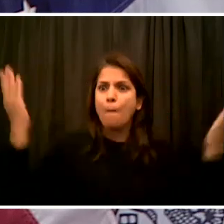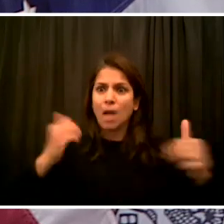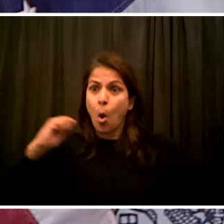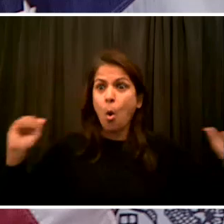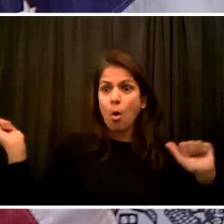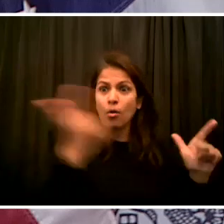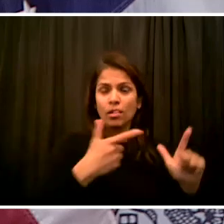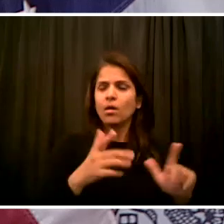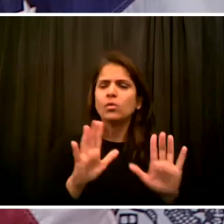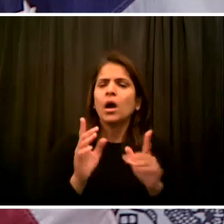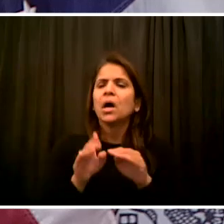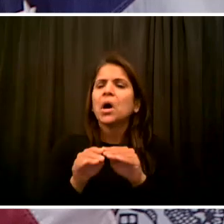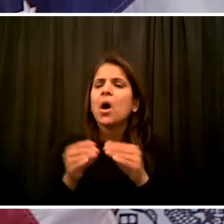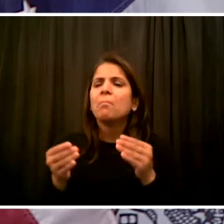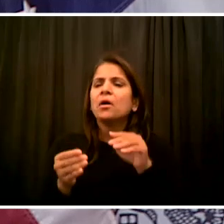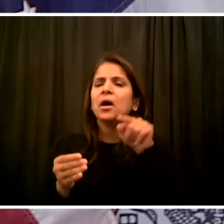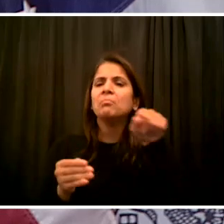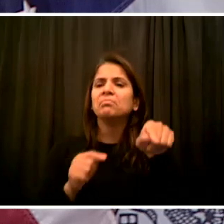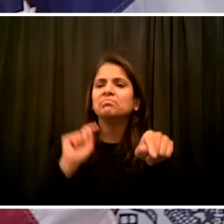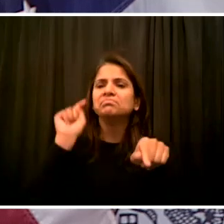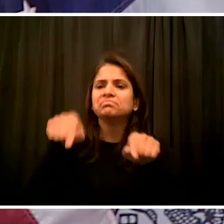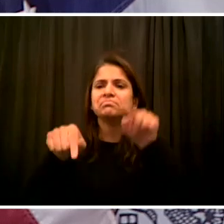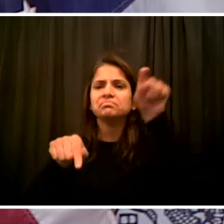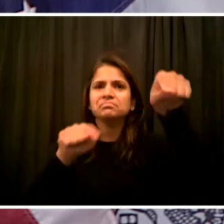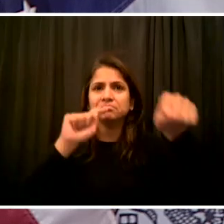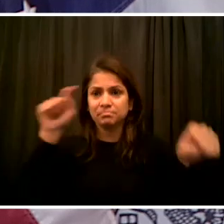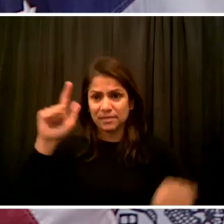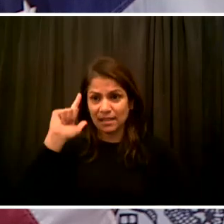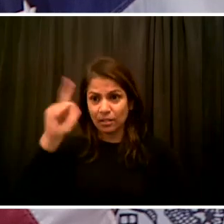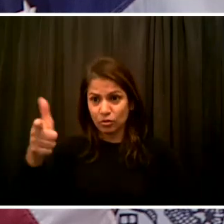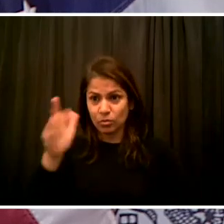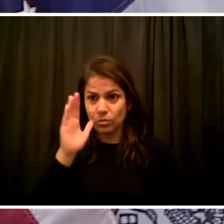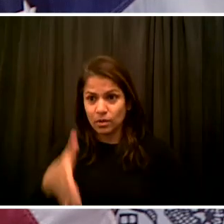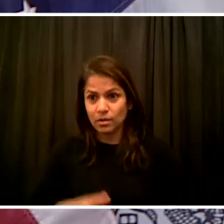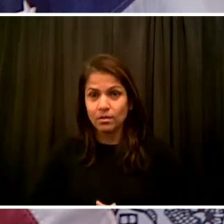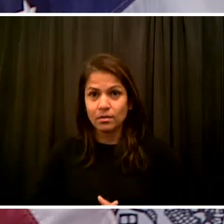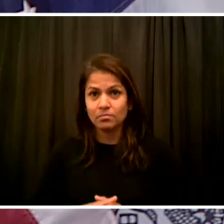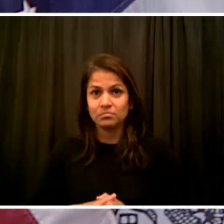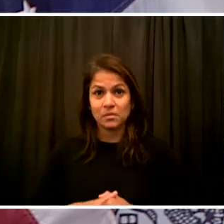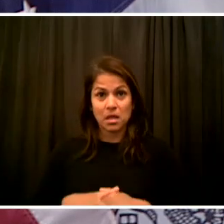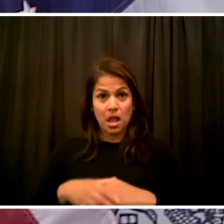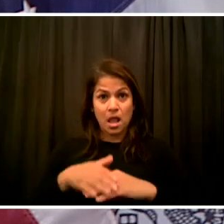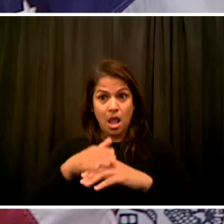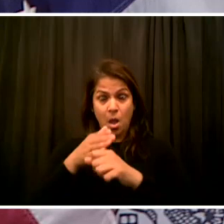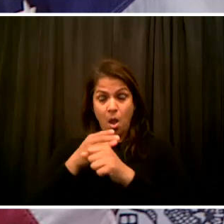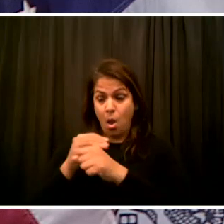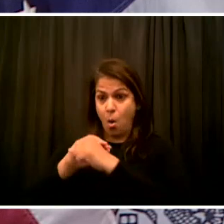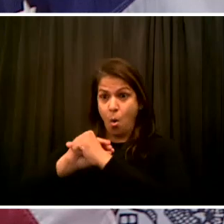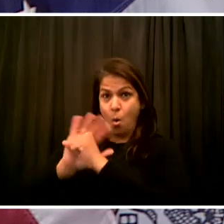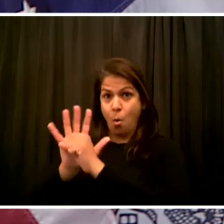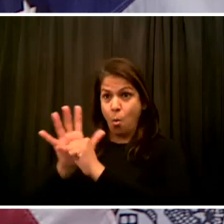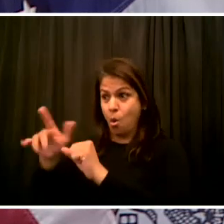RESTAURANT INDUSTRY IS CALLING FOR MORE OPEN STREETS TO SVEREHE T UBPL IC